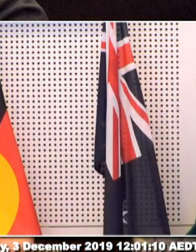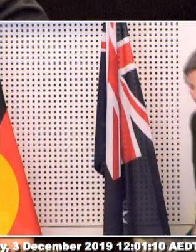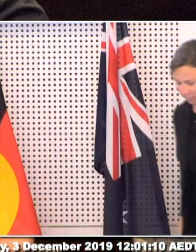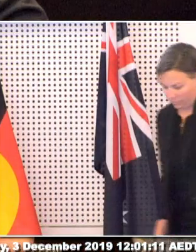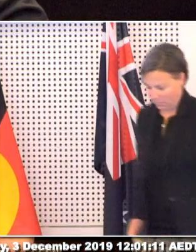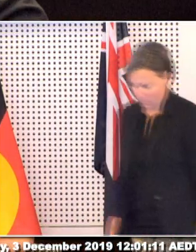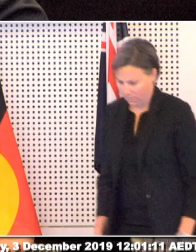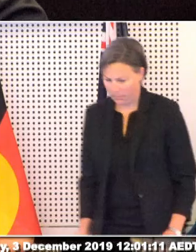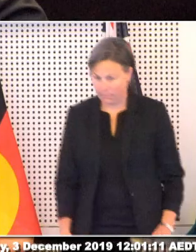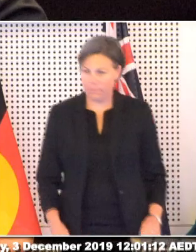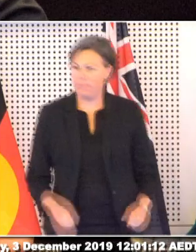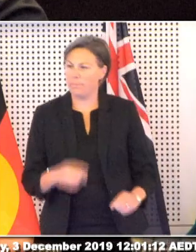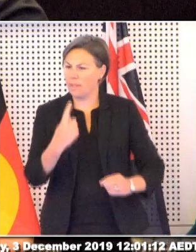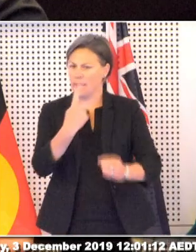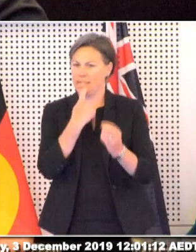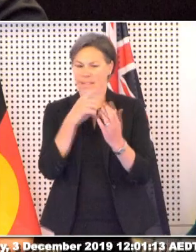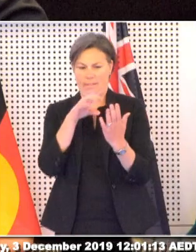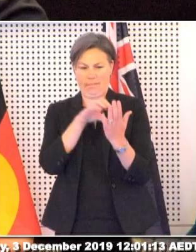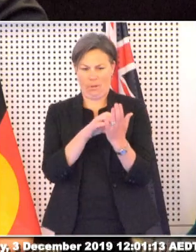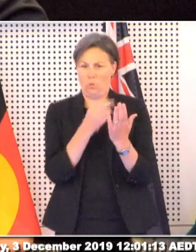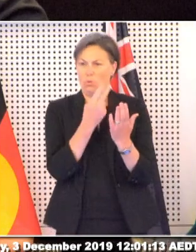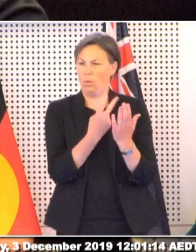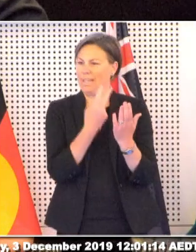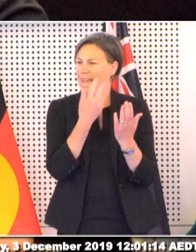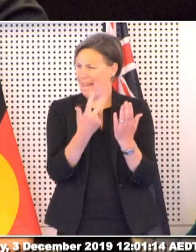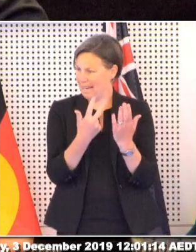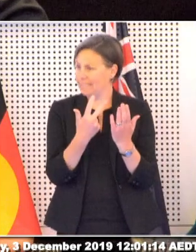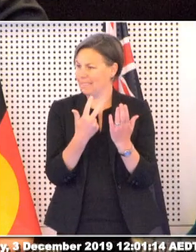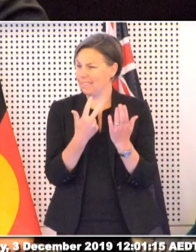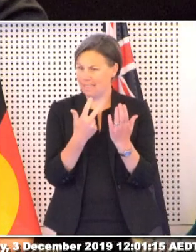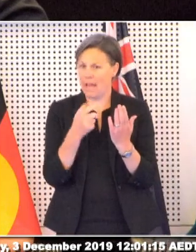the strategies utilised by the people you were speaking to, those with disabilities,